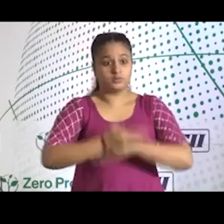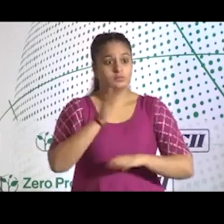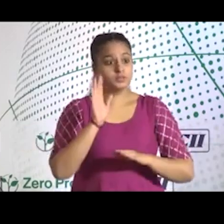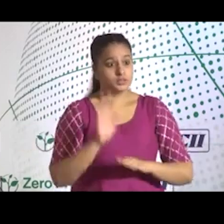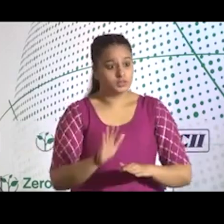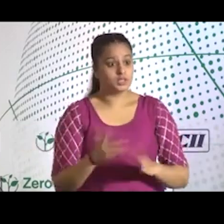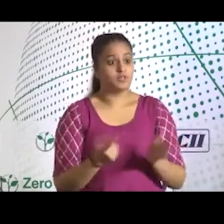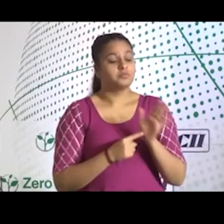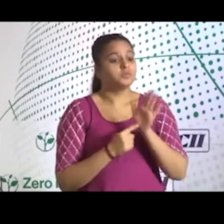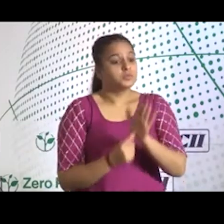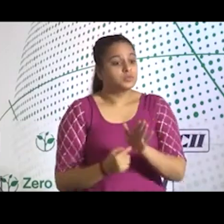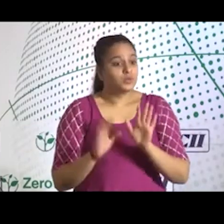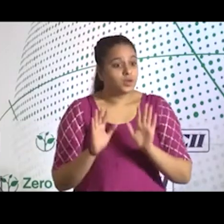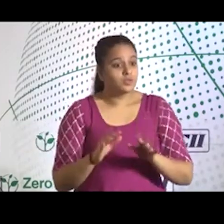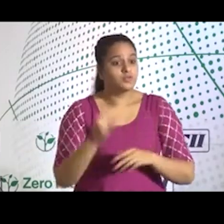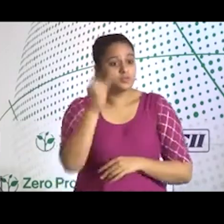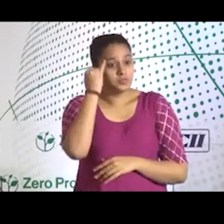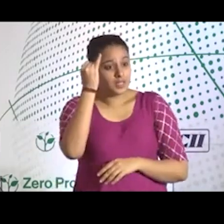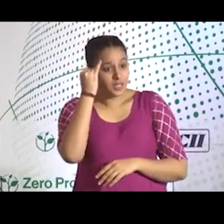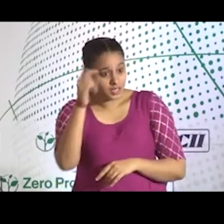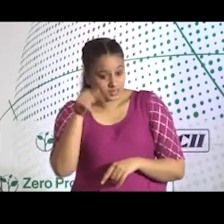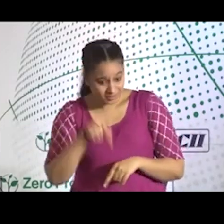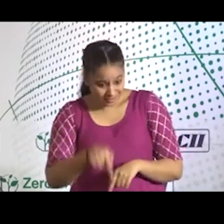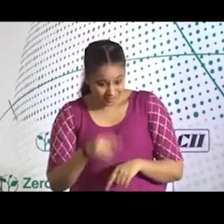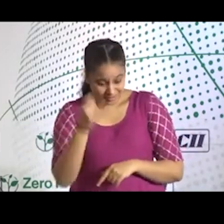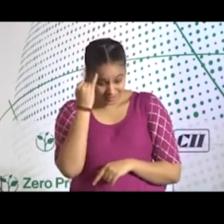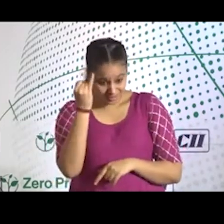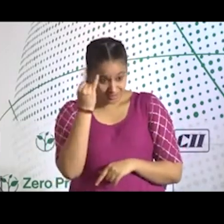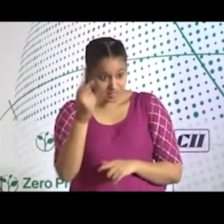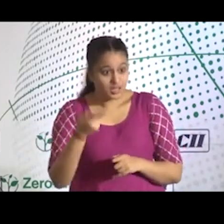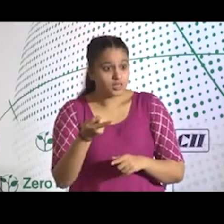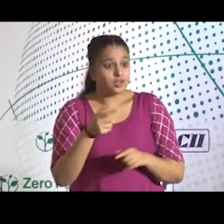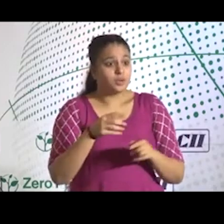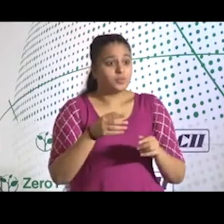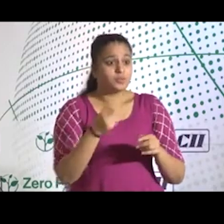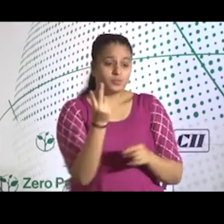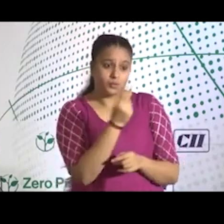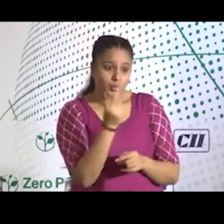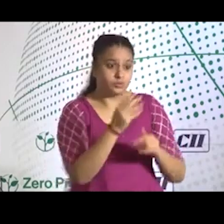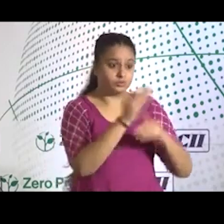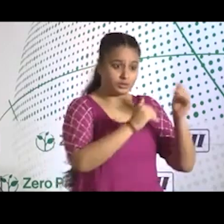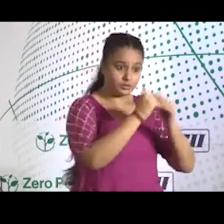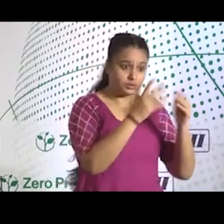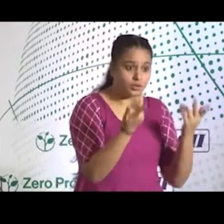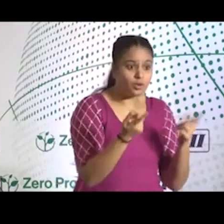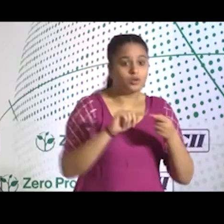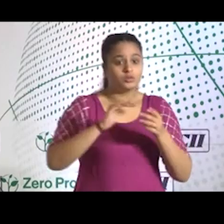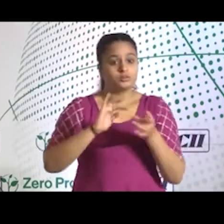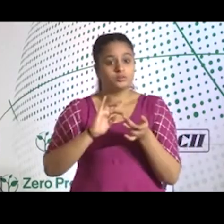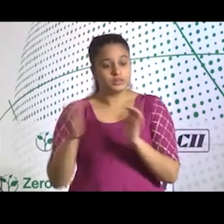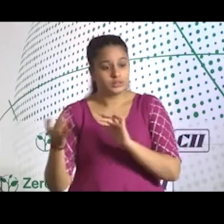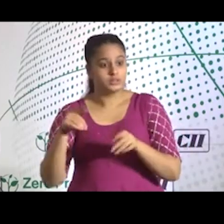in, the idea is to ensure that both infrastructure, digital accessibility is prime